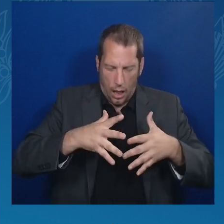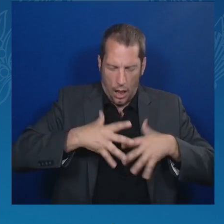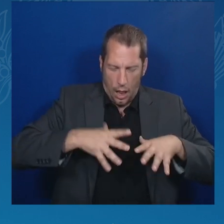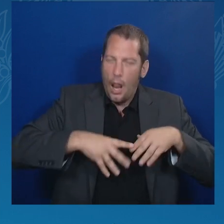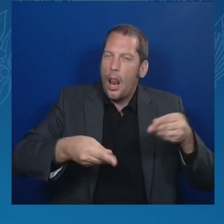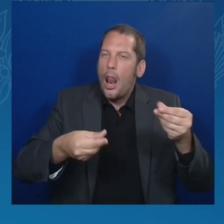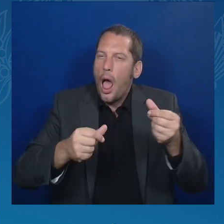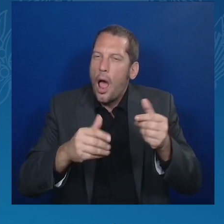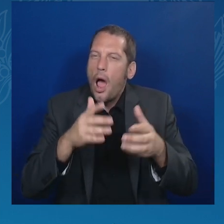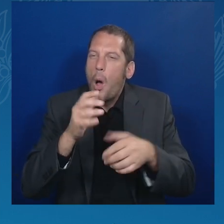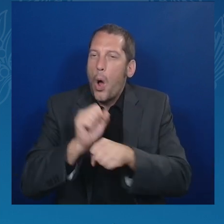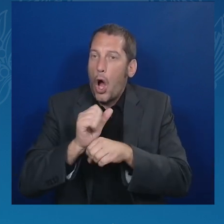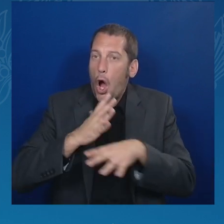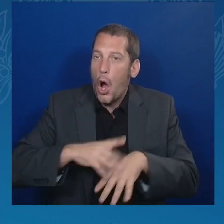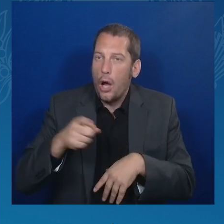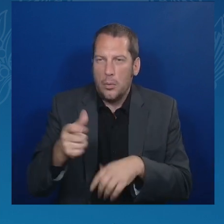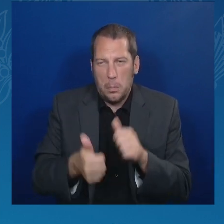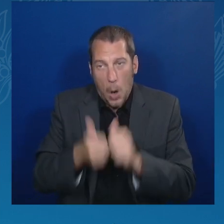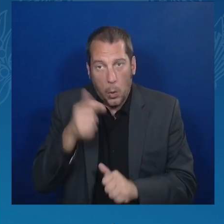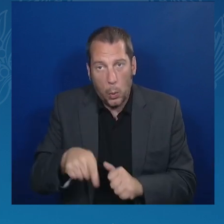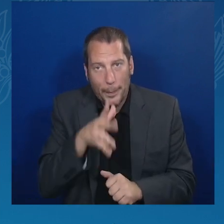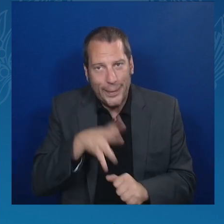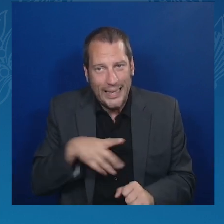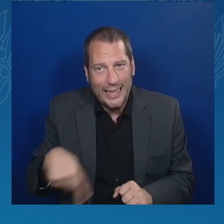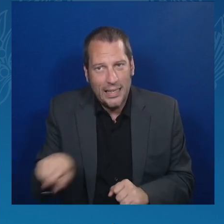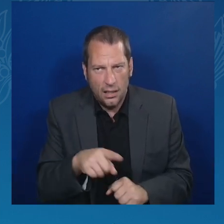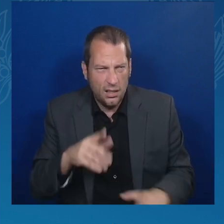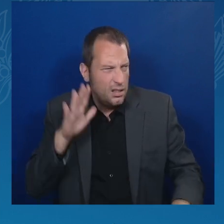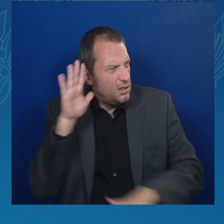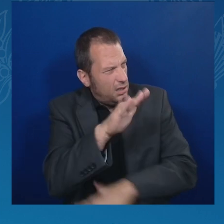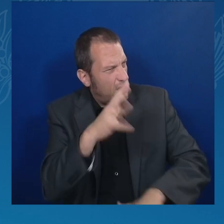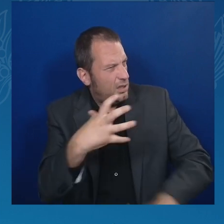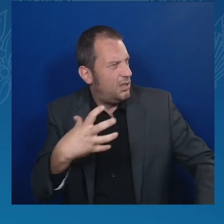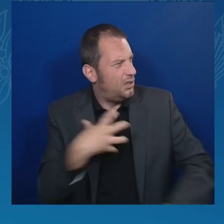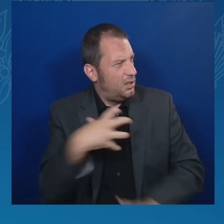For months, in the cold New England winter,